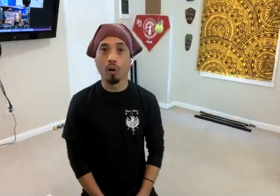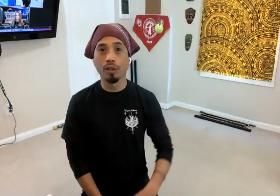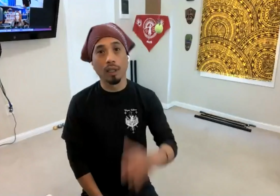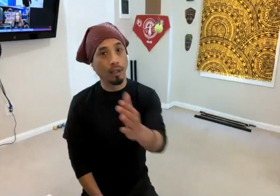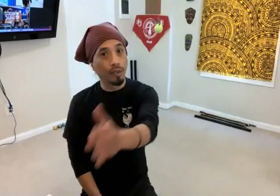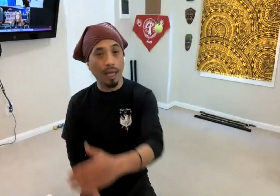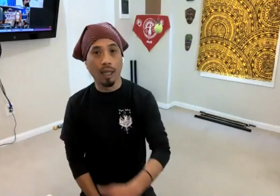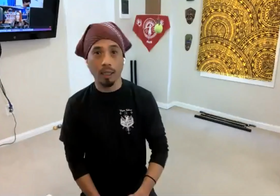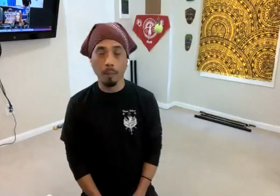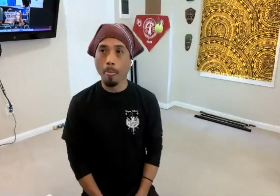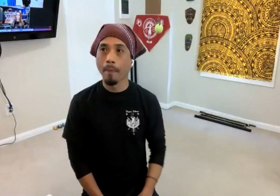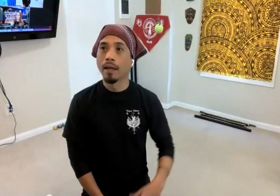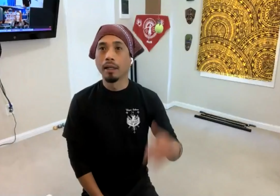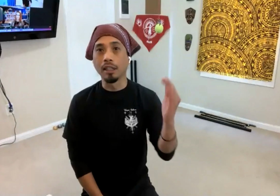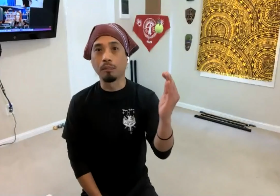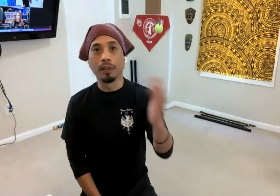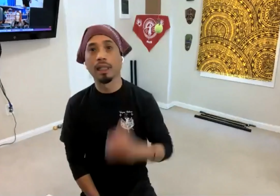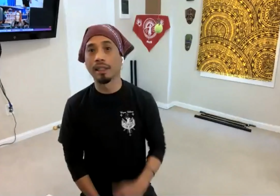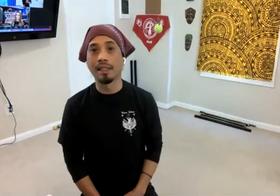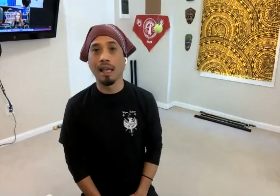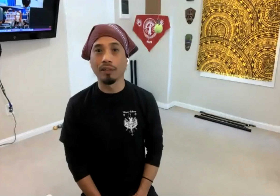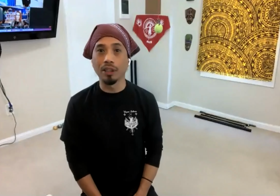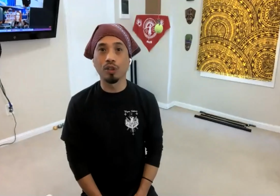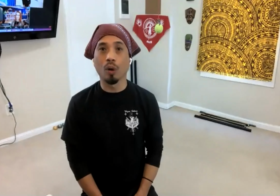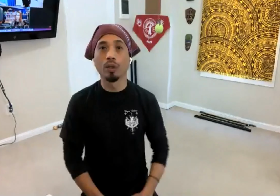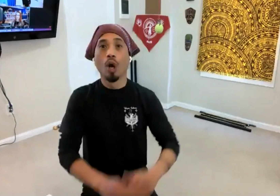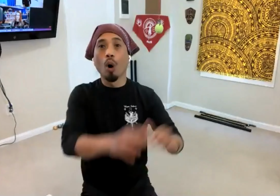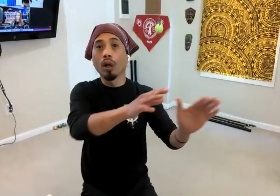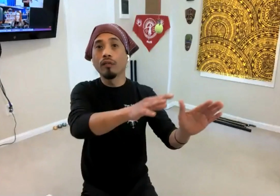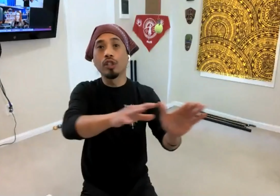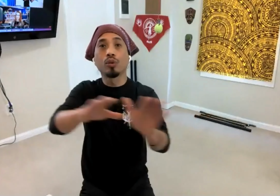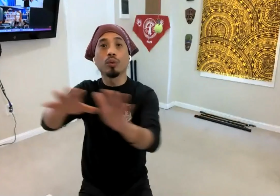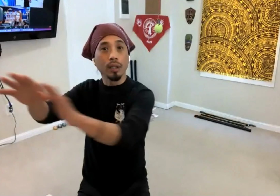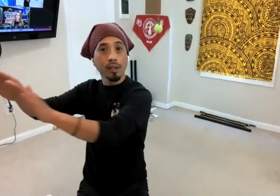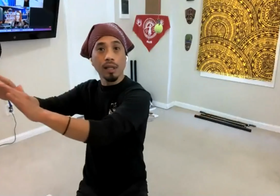ONE OF HIS STUDENTS IS A MARTIAL ARTIST WHO LIVES IN